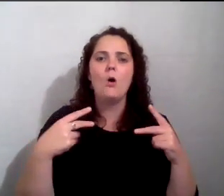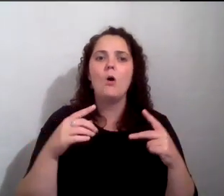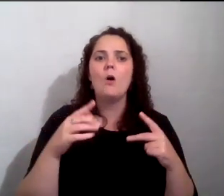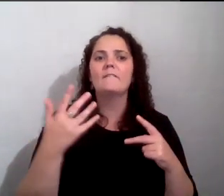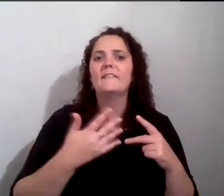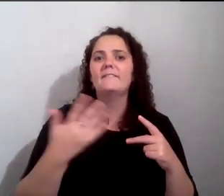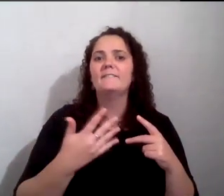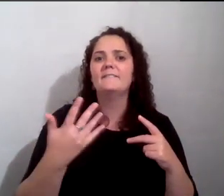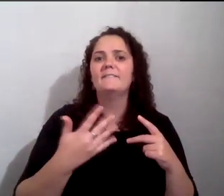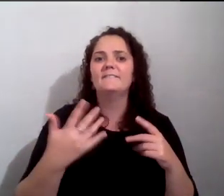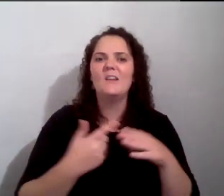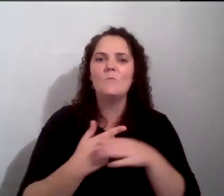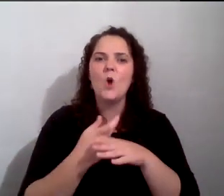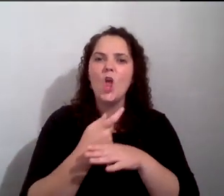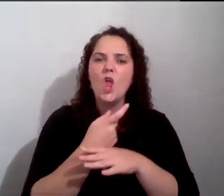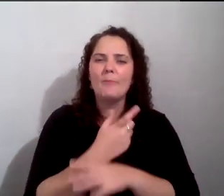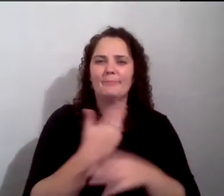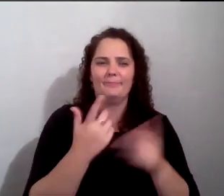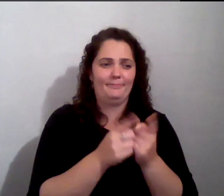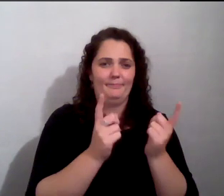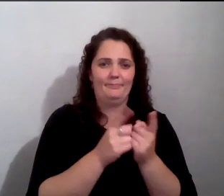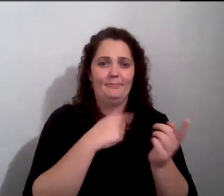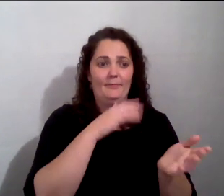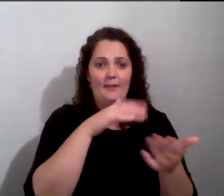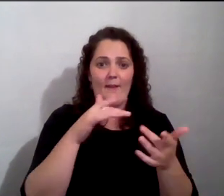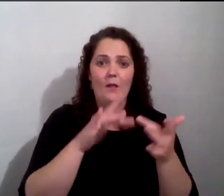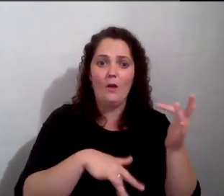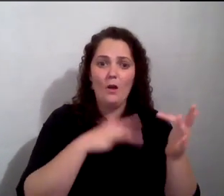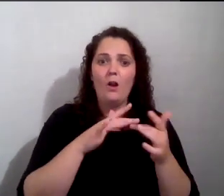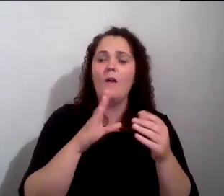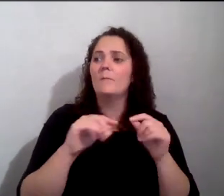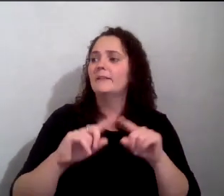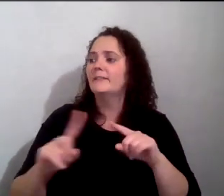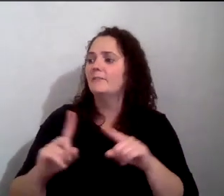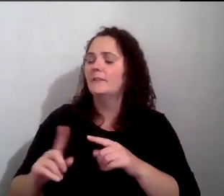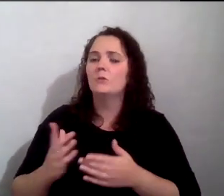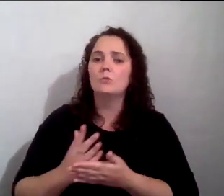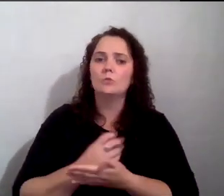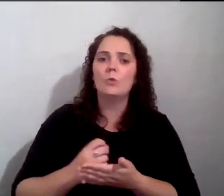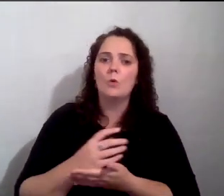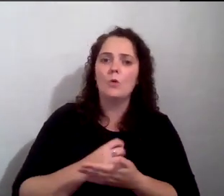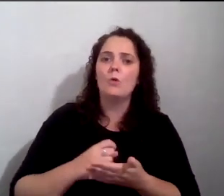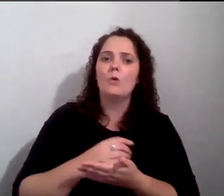going to need 15 earthworms, I’m going to need whatever and I can collect all those images you know online